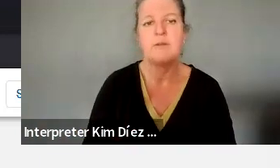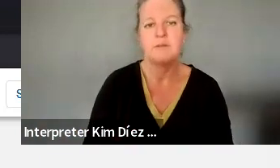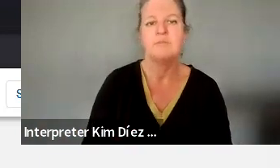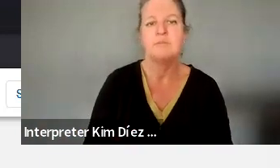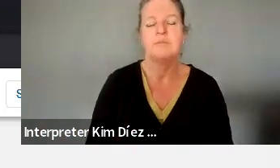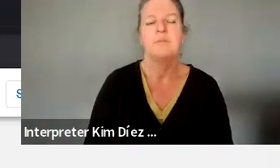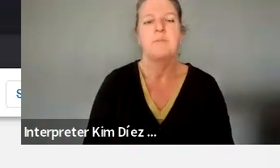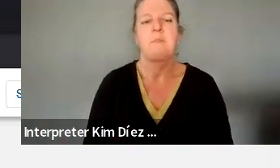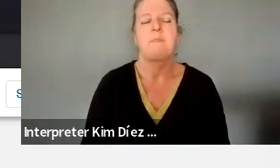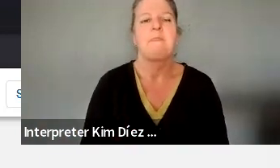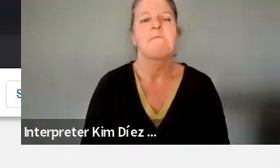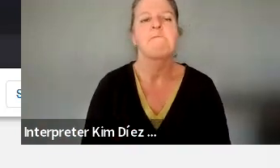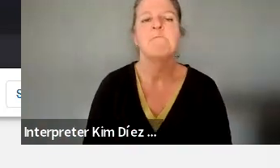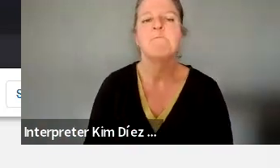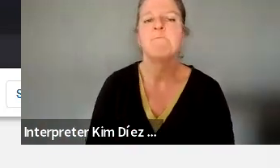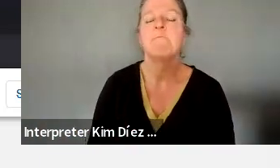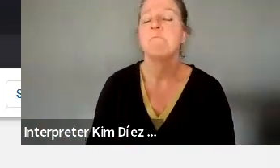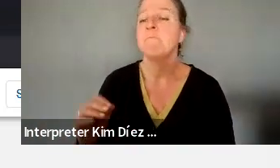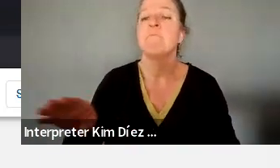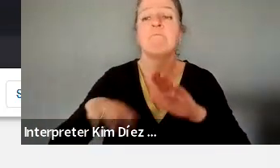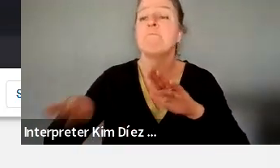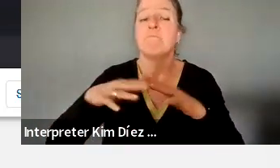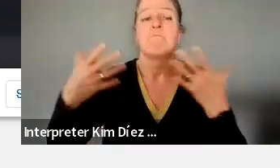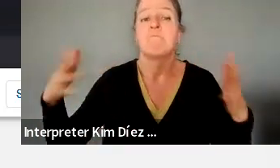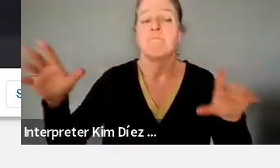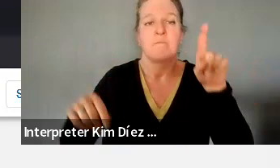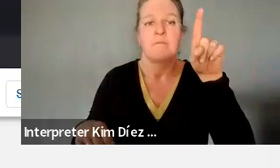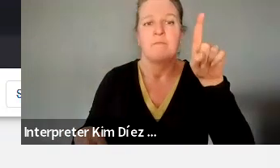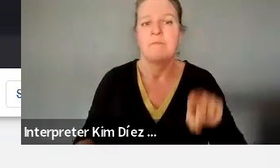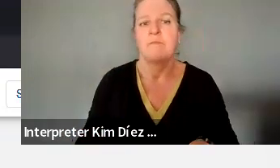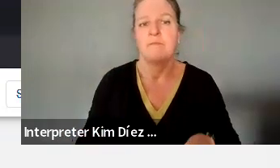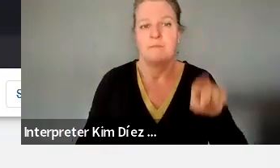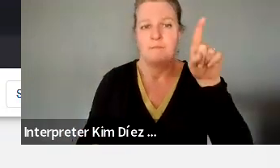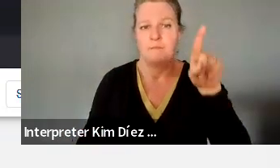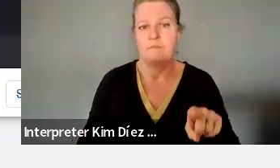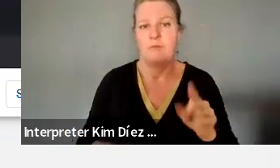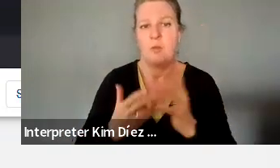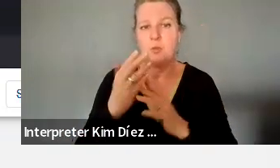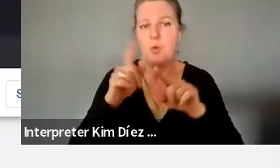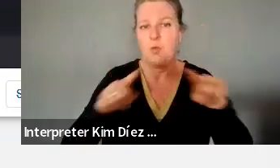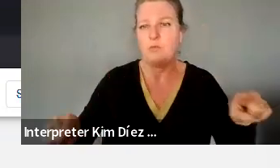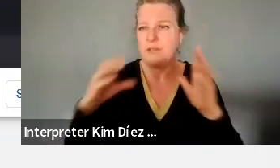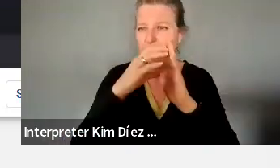So yeah, essentially once you've gone through the sections and defined what your content is